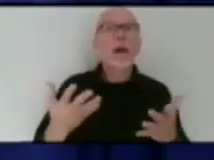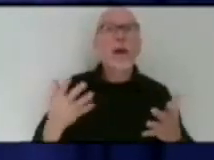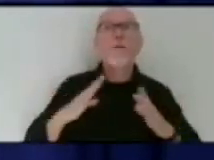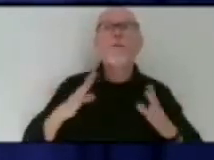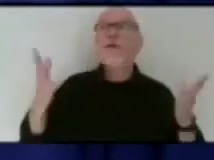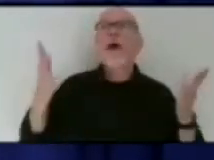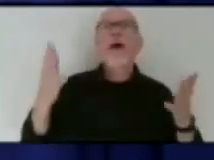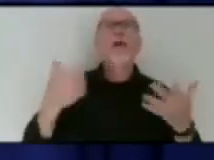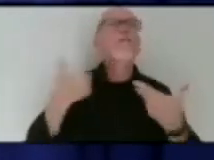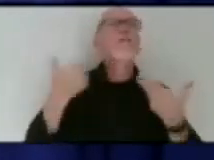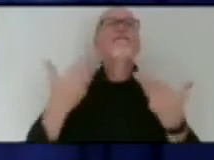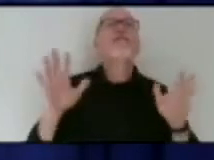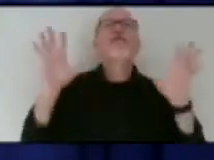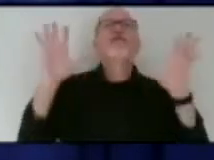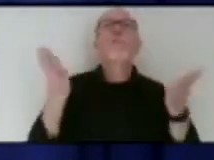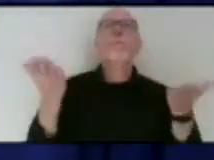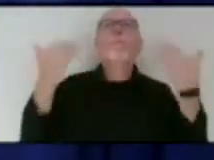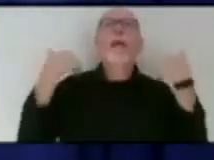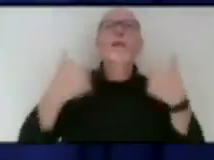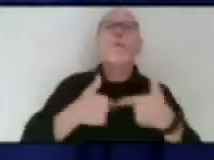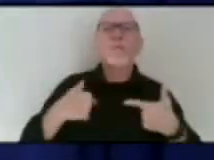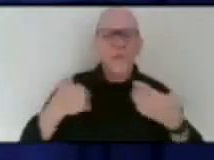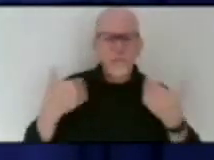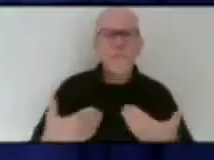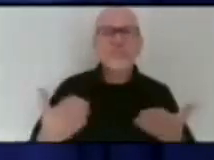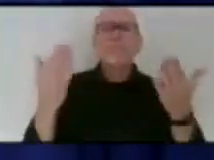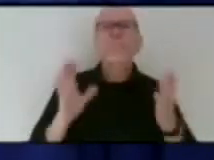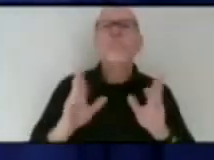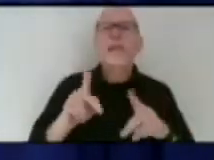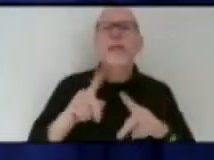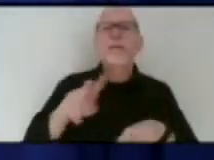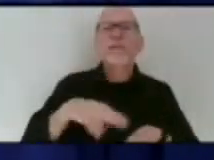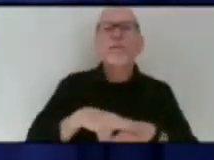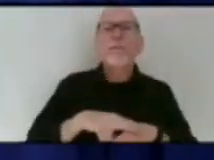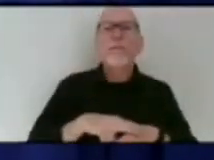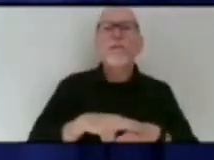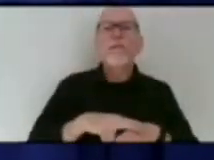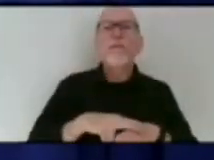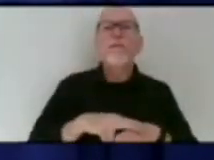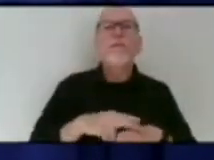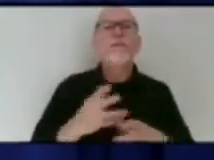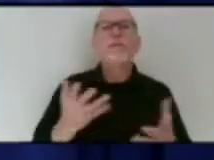it. We're at the final stage. There's nothing more we need to do and what's